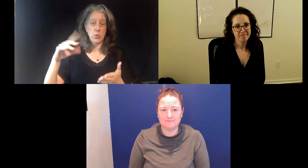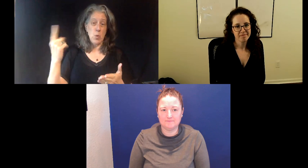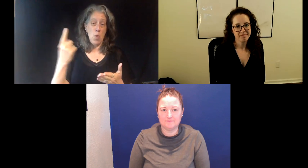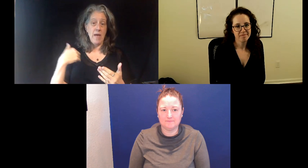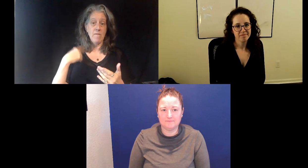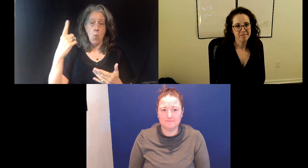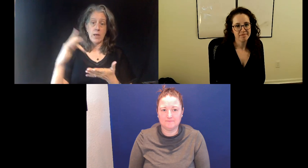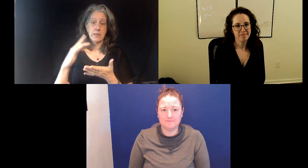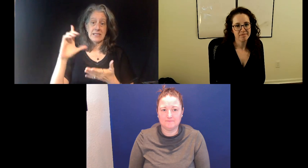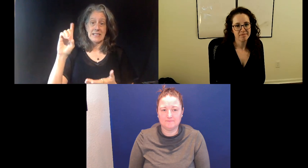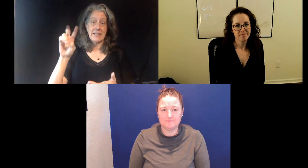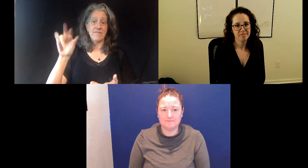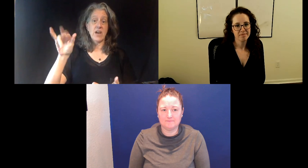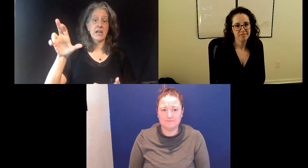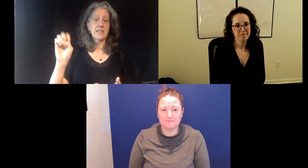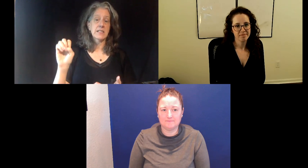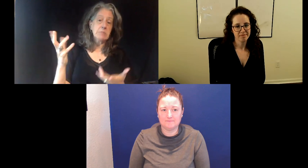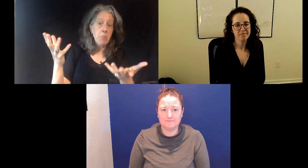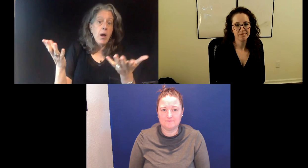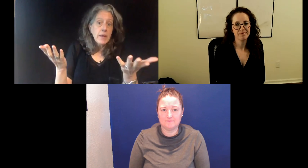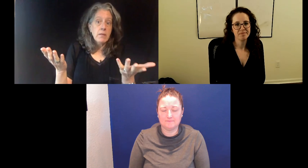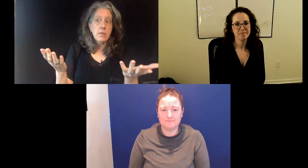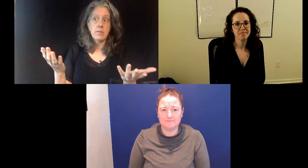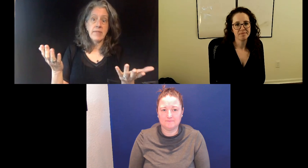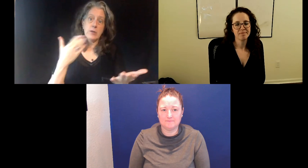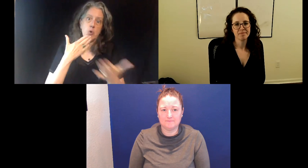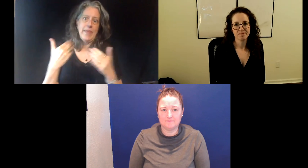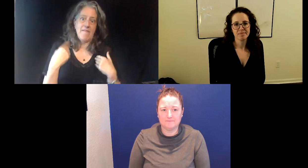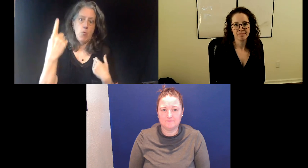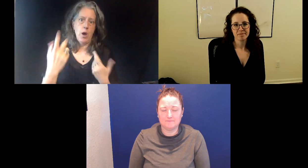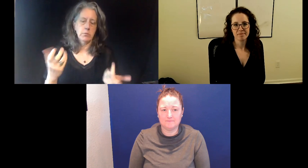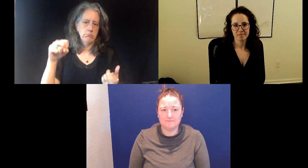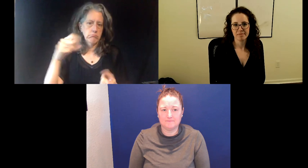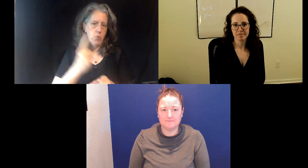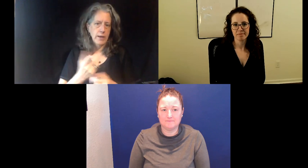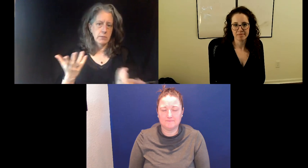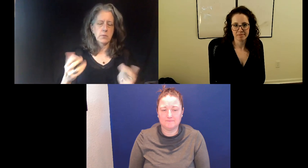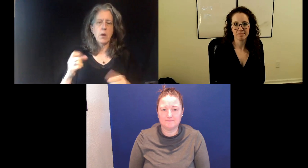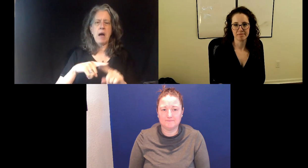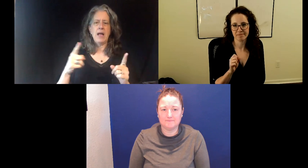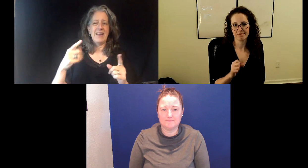laura's saying that we have one to you know we could have one device that might work out for us